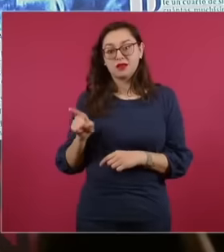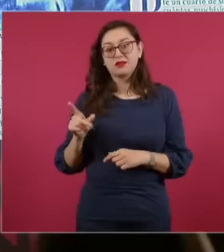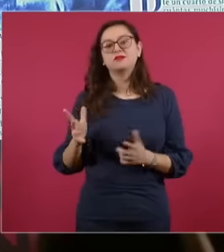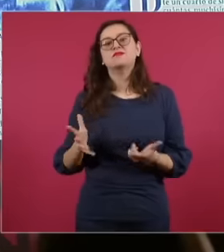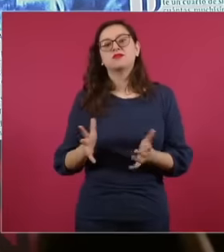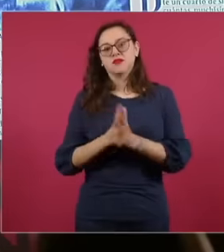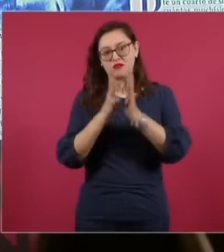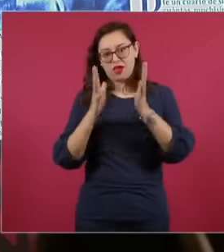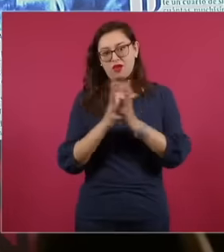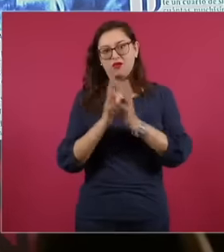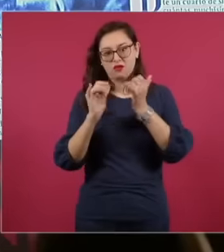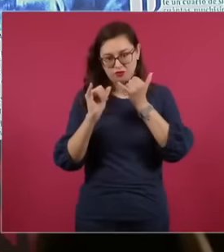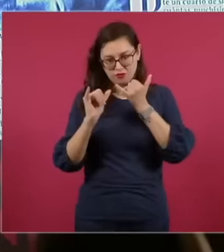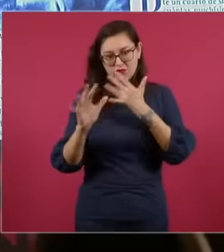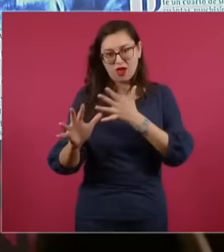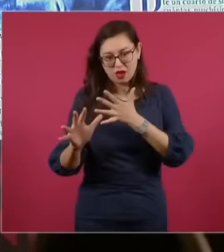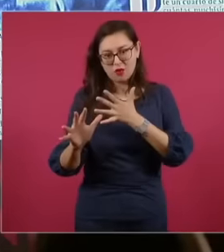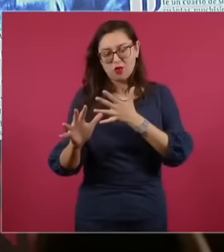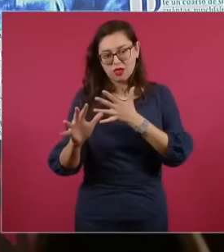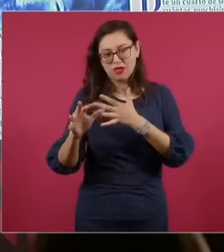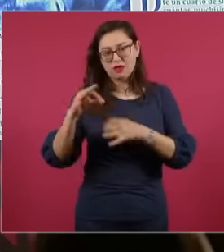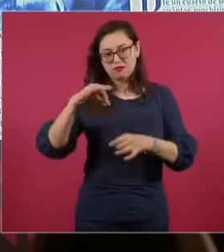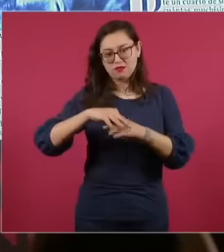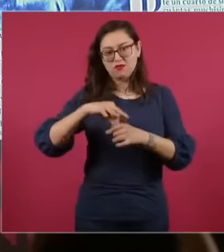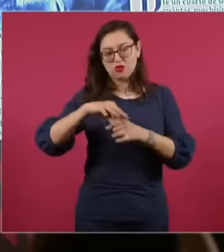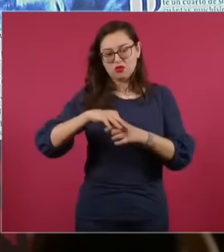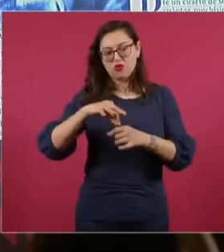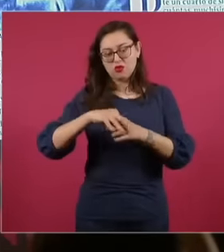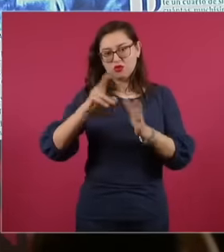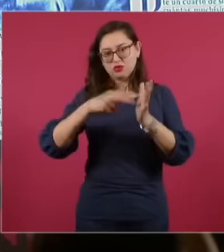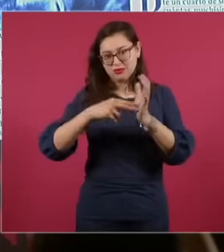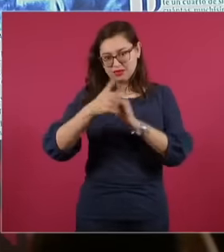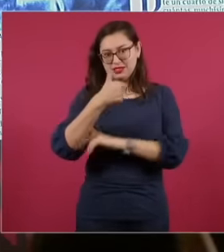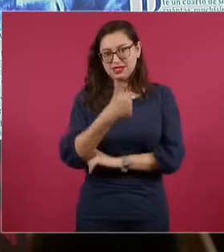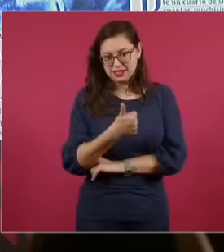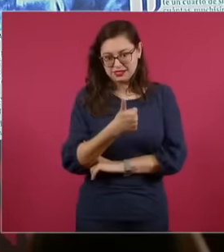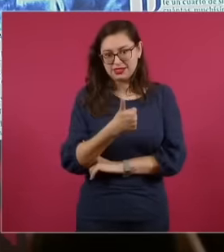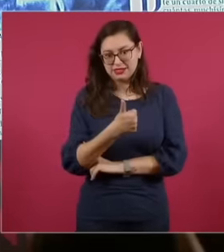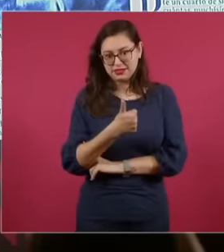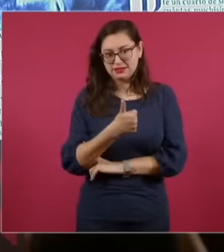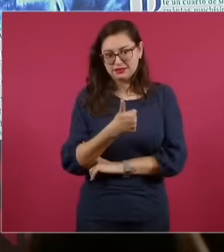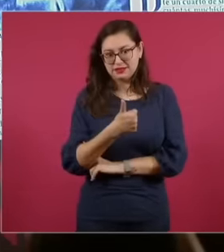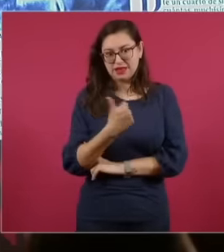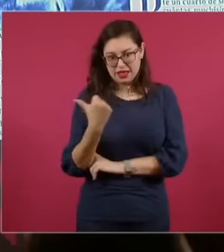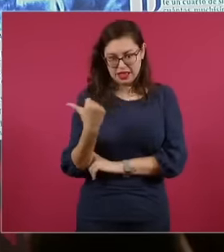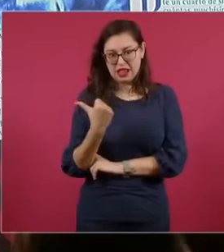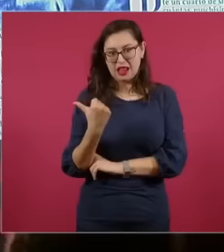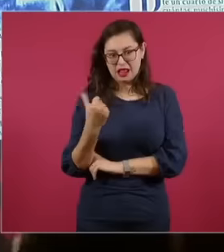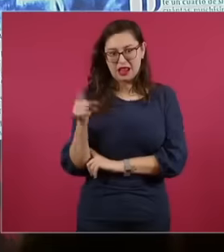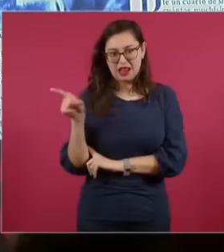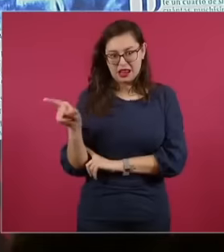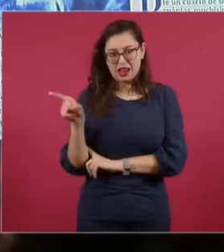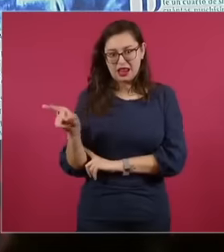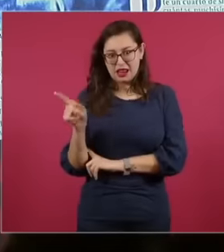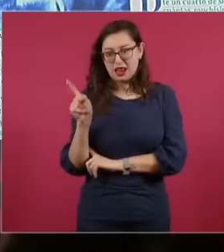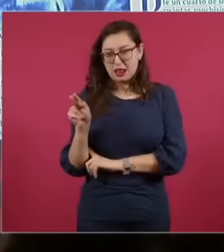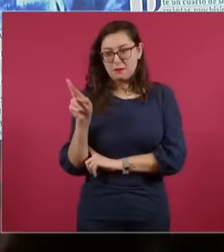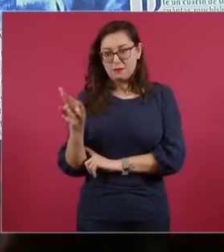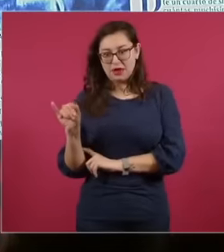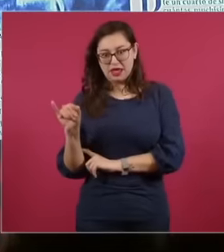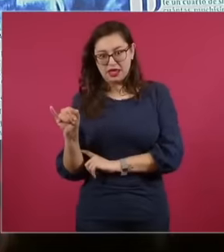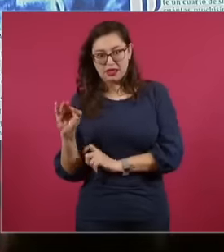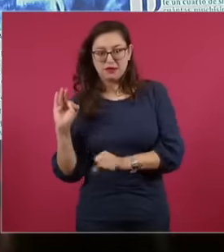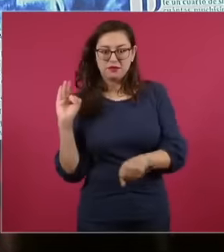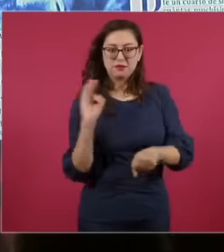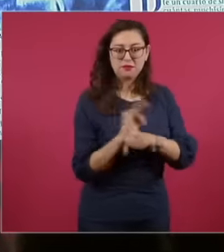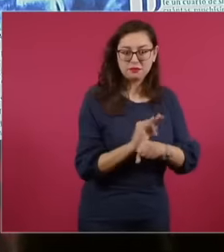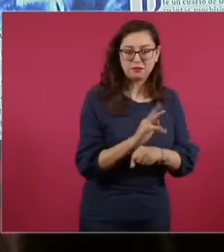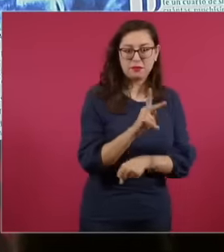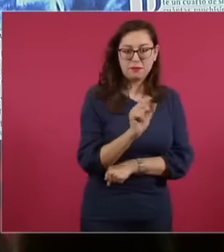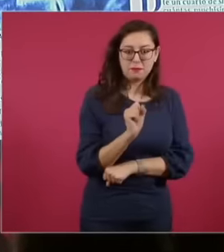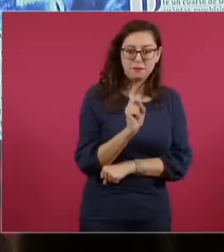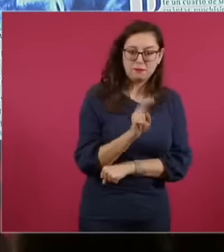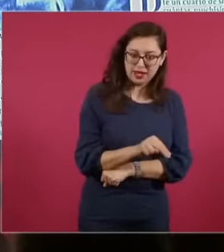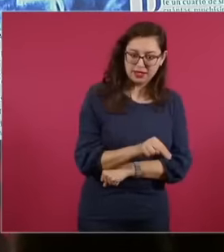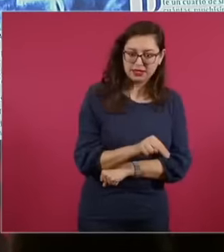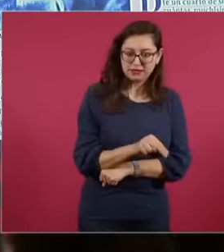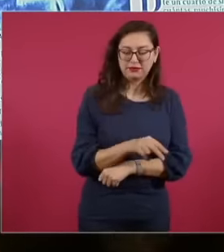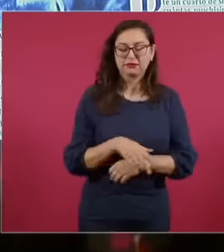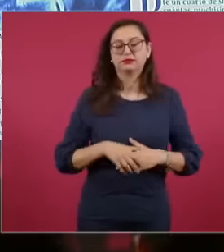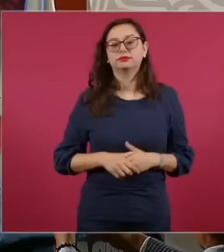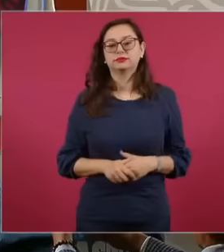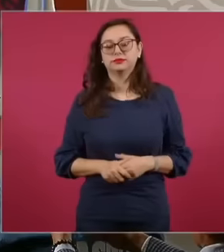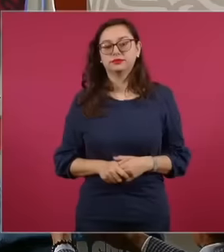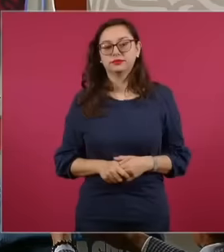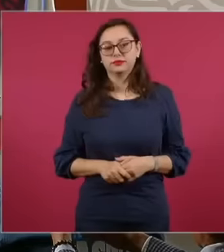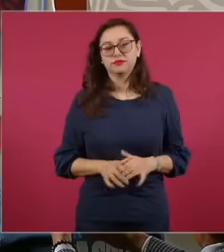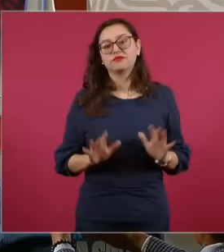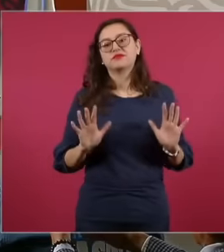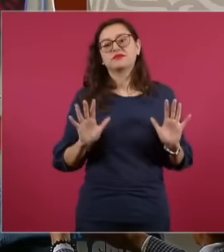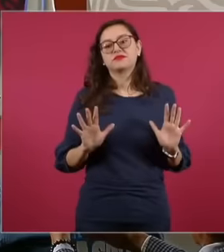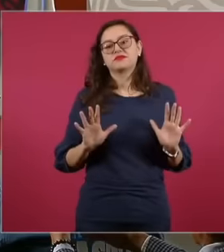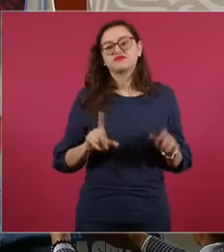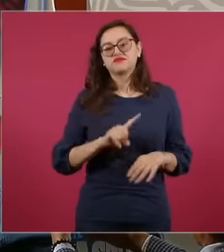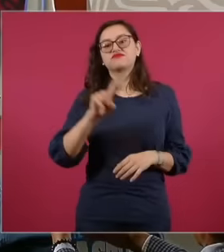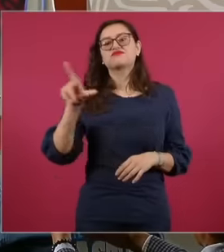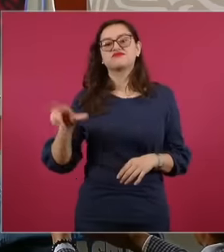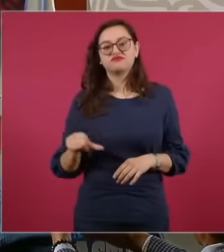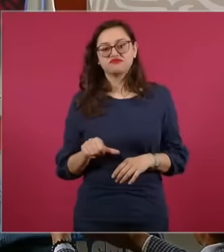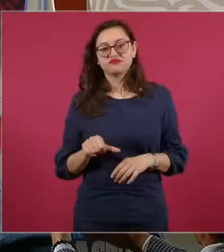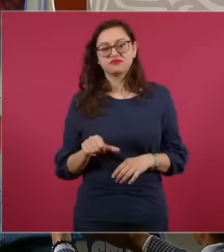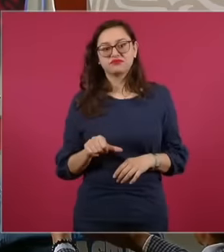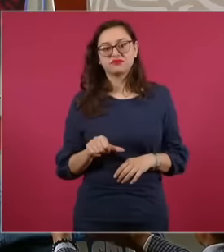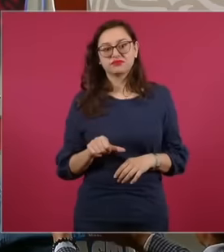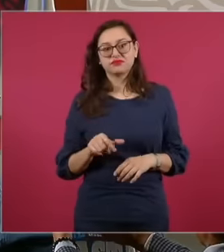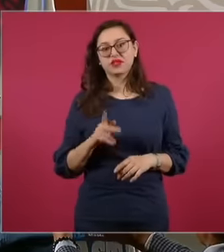they stole the presidency from us in 2006, being from the PRI, it helped the bread and then the bread helped